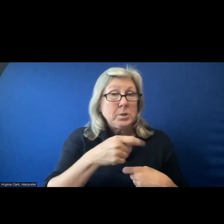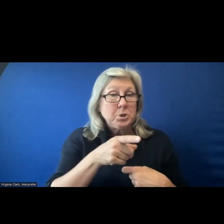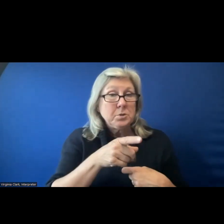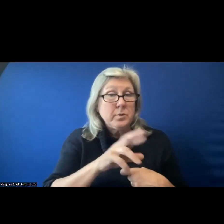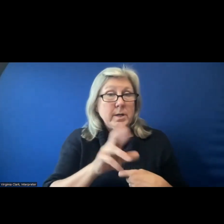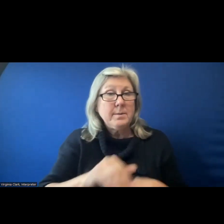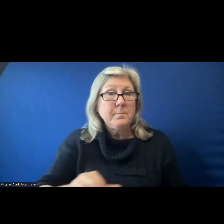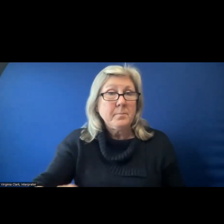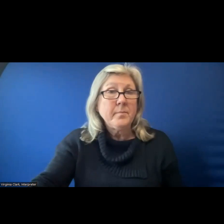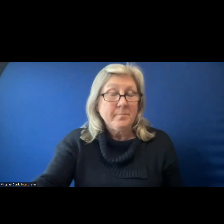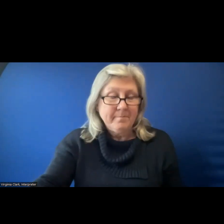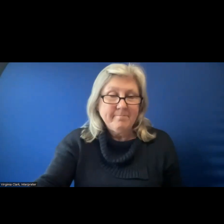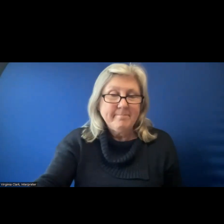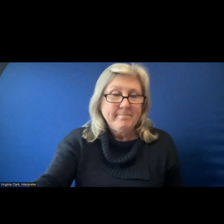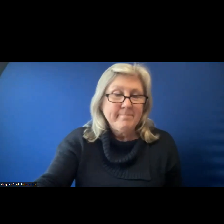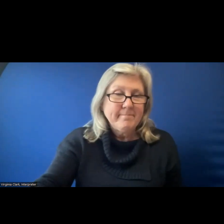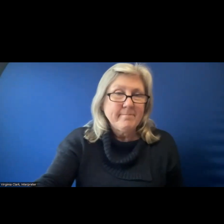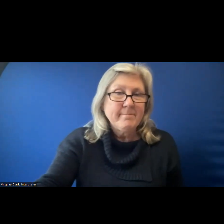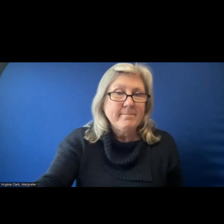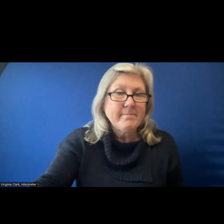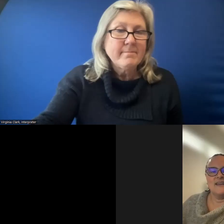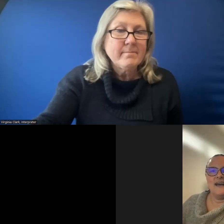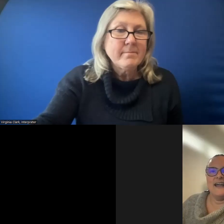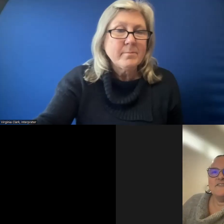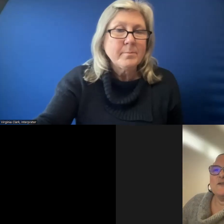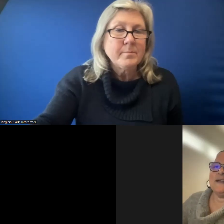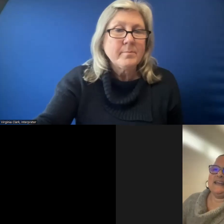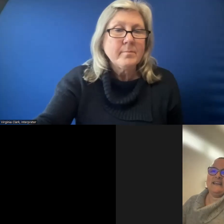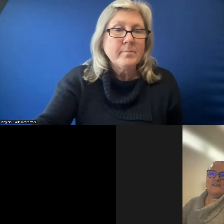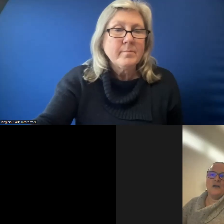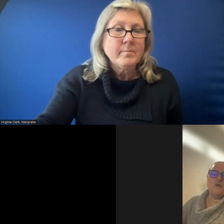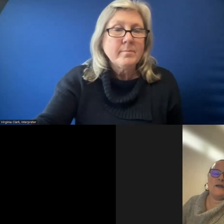and that's Rebecca. >> Hi, everybody. So I'm Rebecca and I'm coming